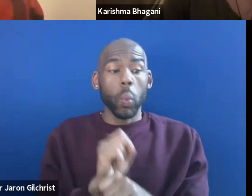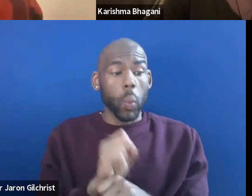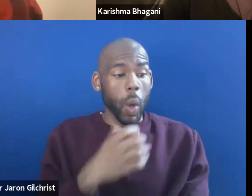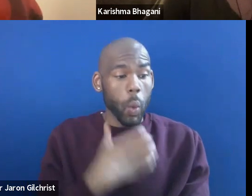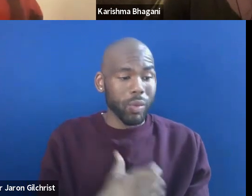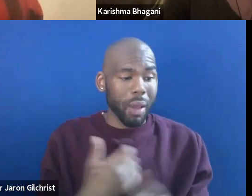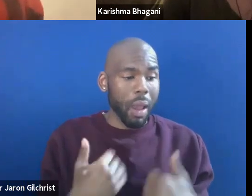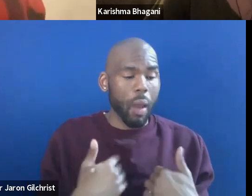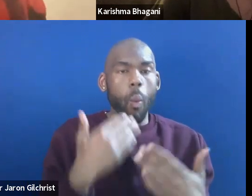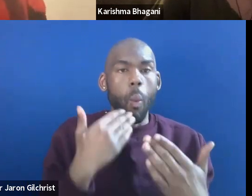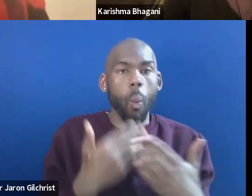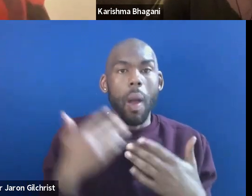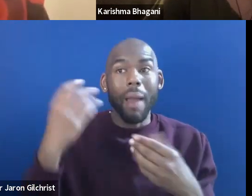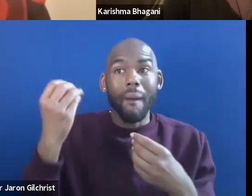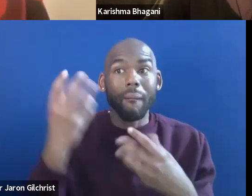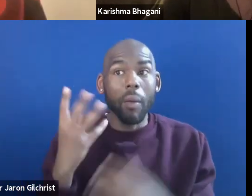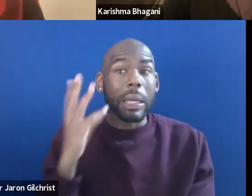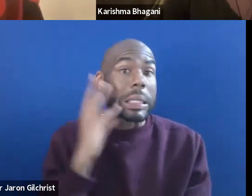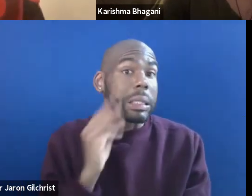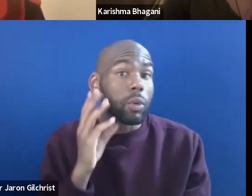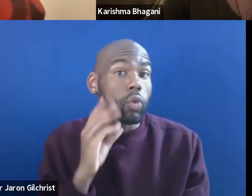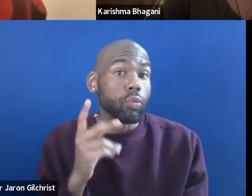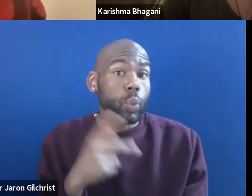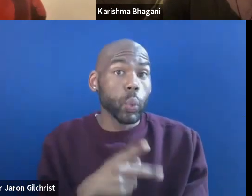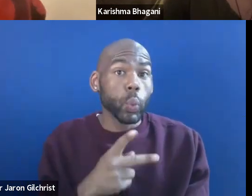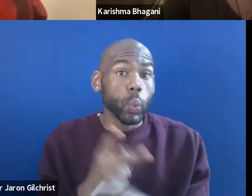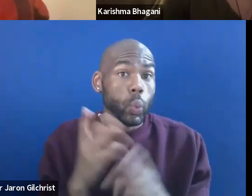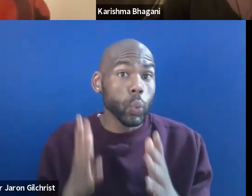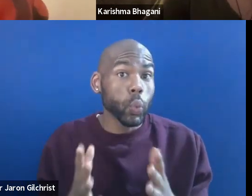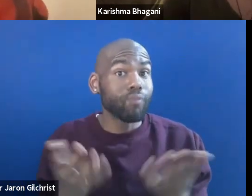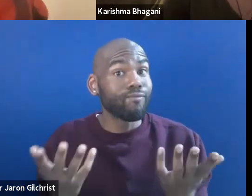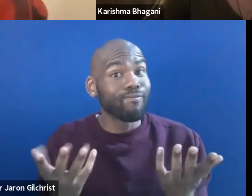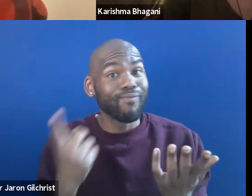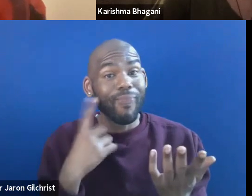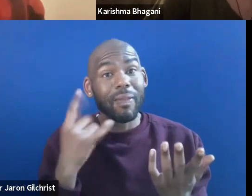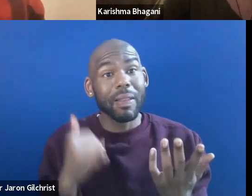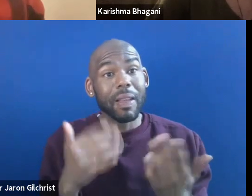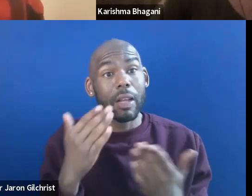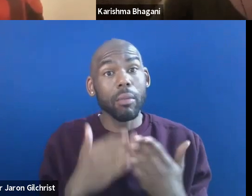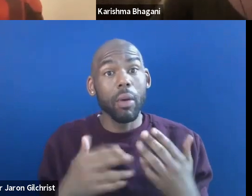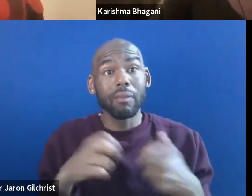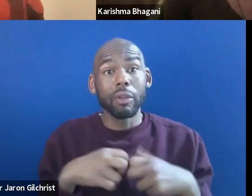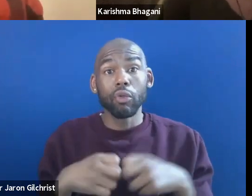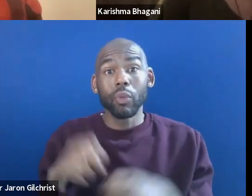experienced producers which I think it's part of the issue that we're experiencing in South Africa in terms of corruption